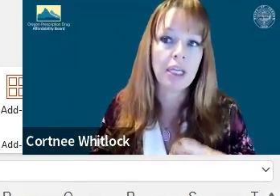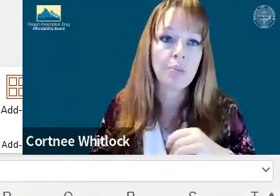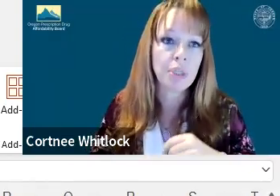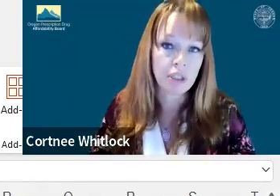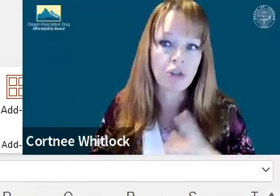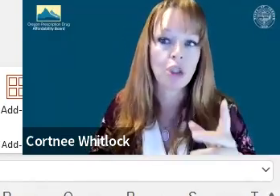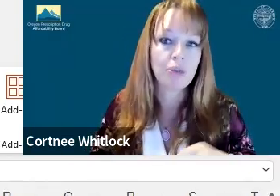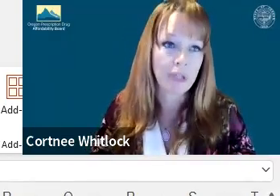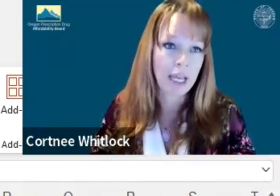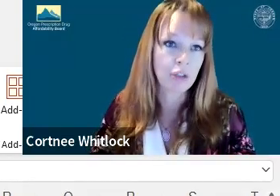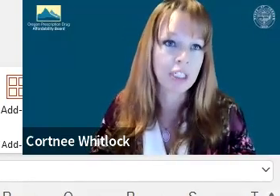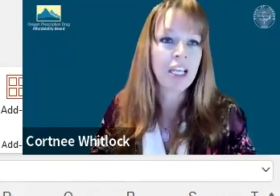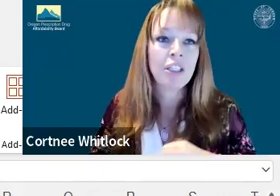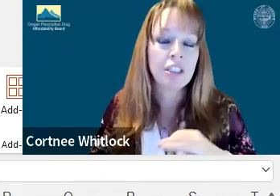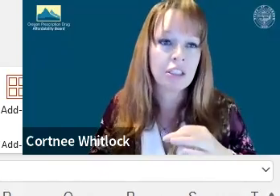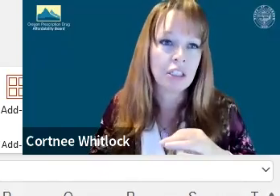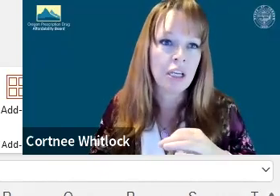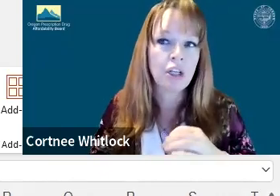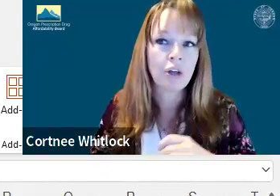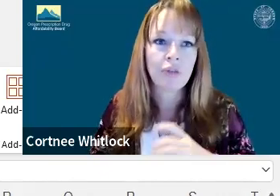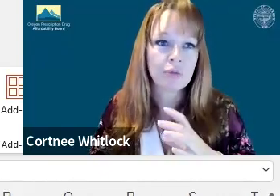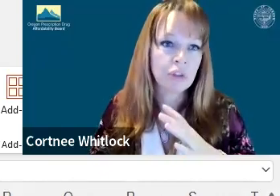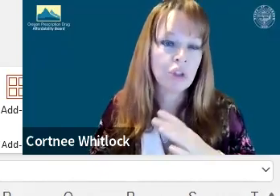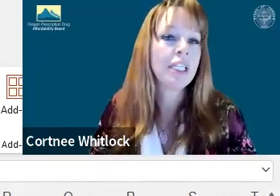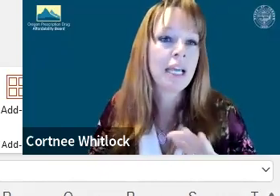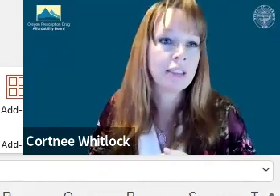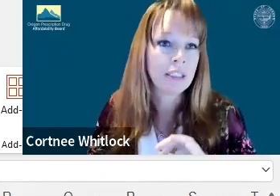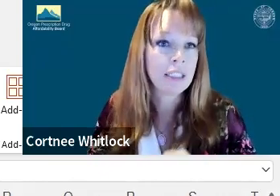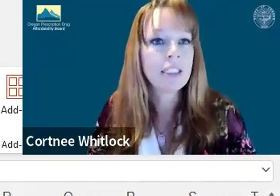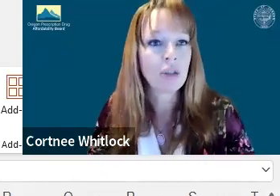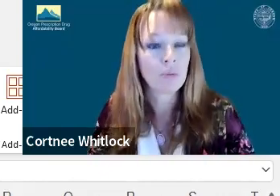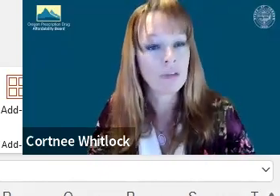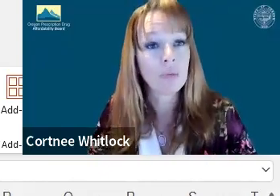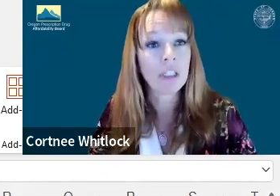through the line of business urban flag and race. the the I know looking at the details would be